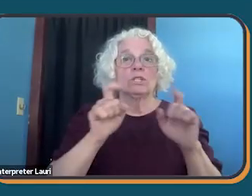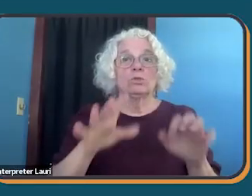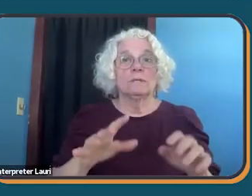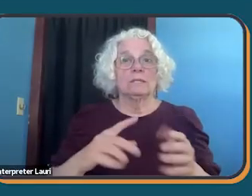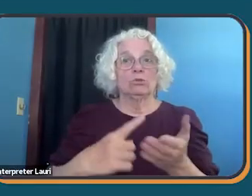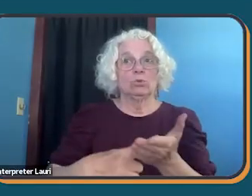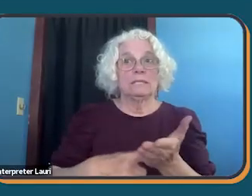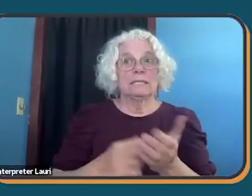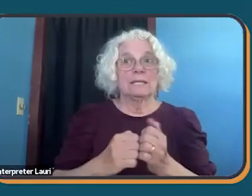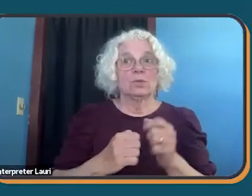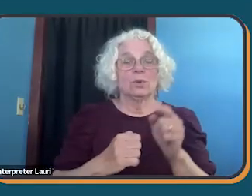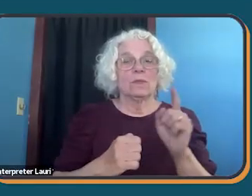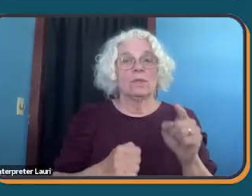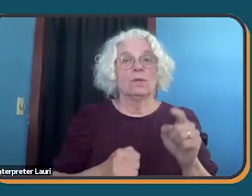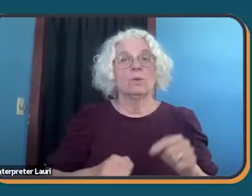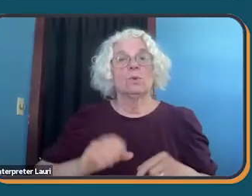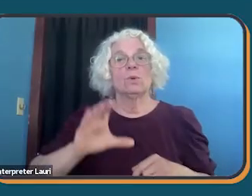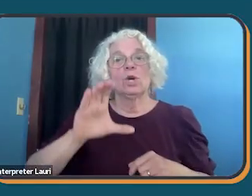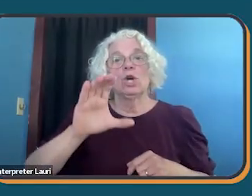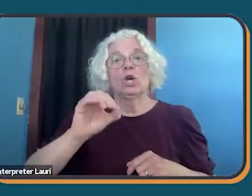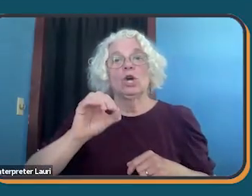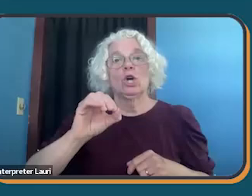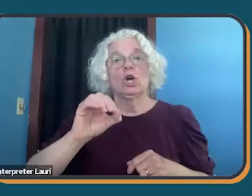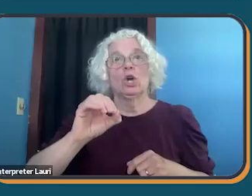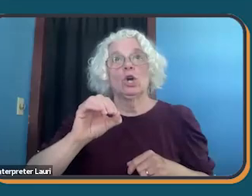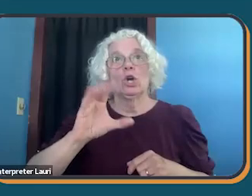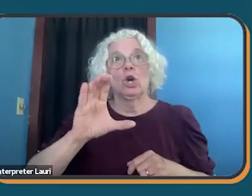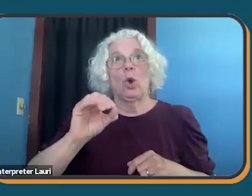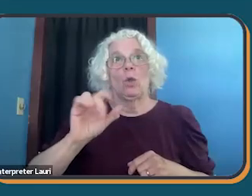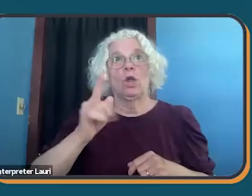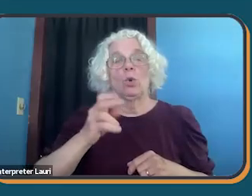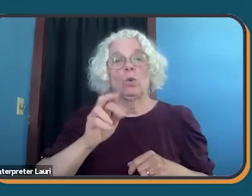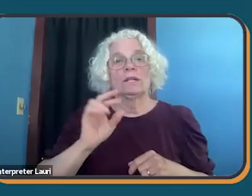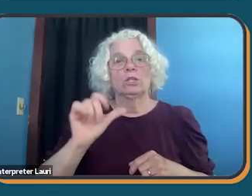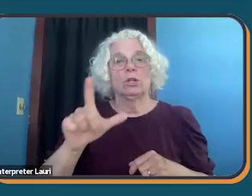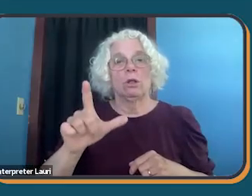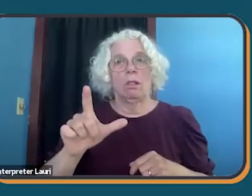And we have one more screening to talk about with Latisha. It's the colorectal cancer screening, and this one